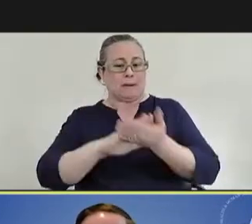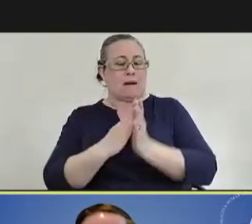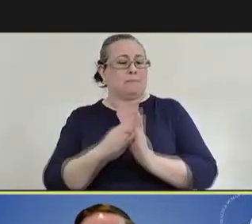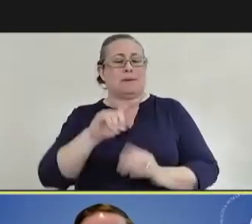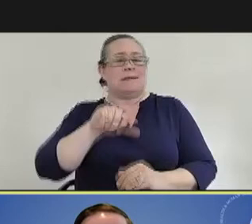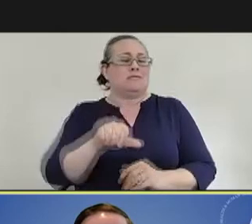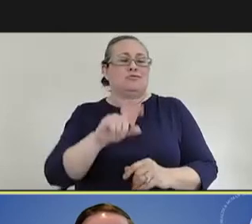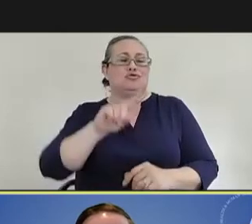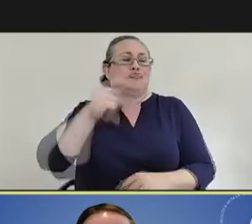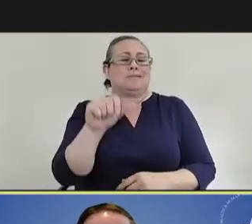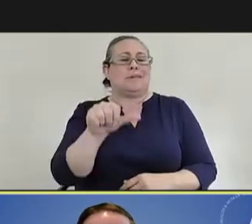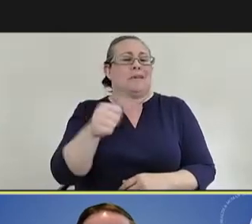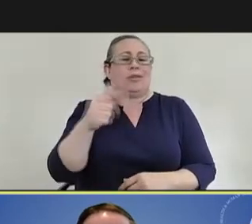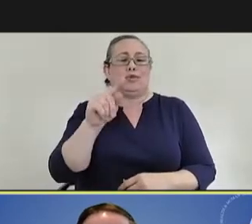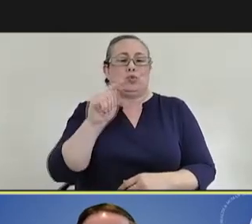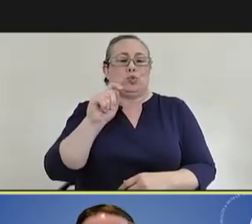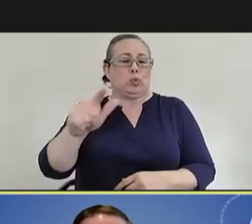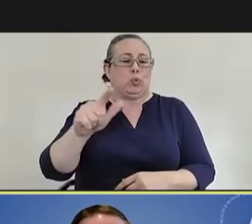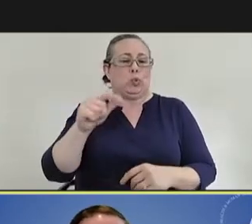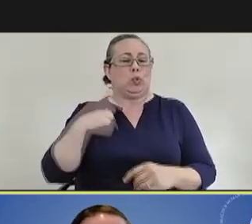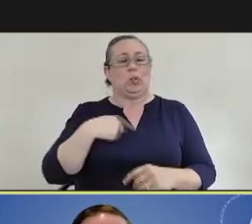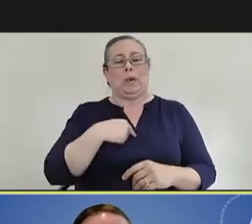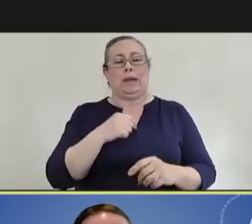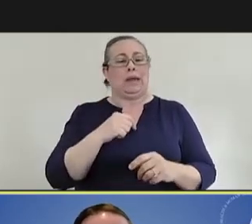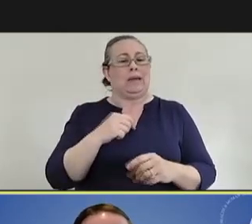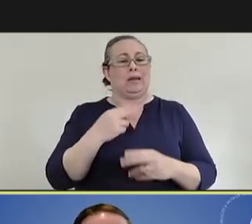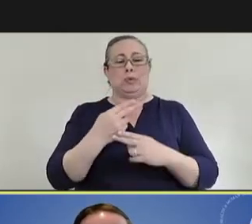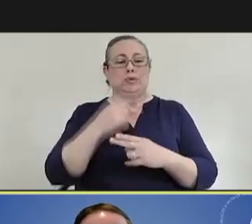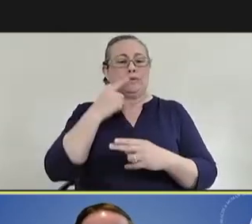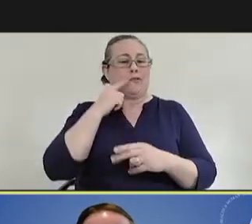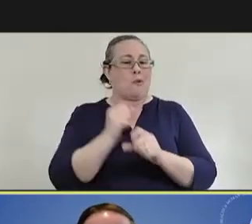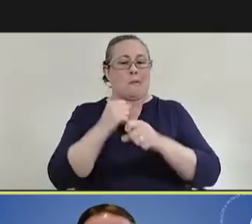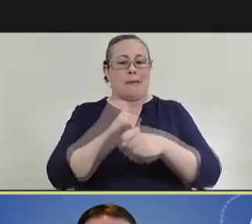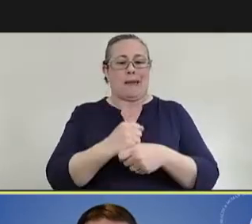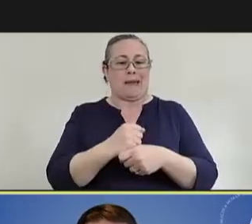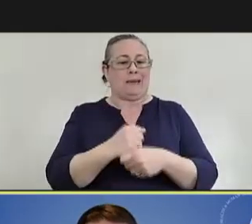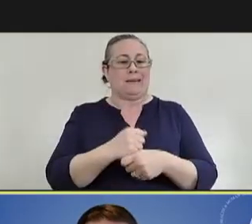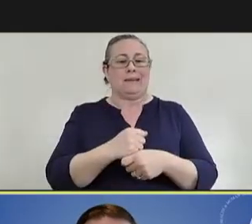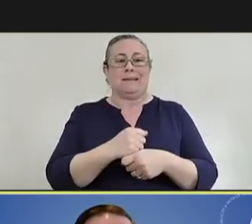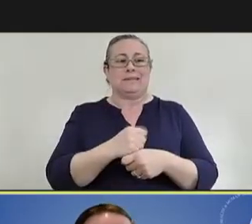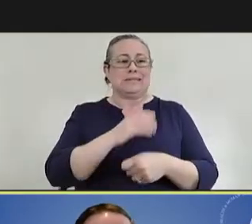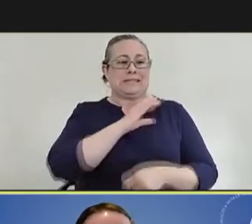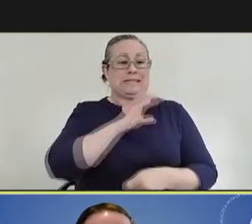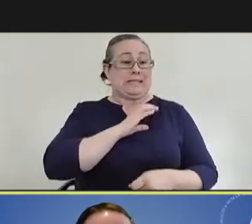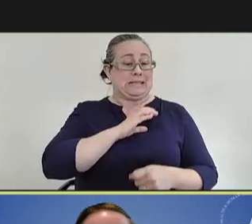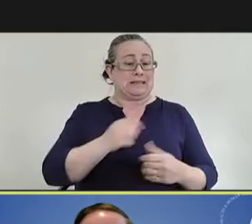citizens' lives. With that, I will turn it back over and thank the committee for your attention.